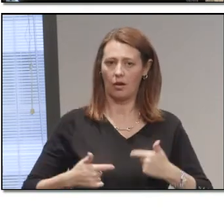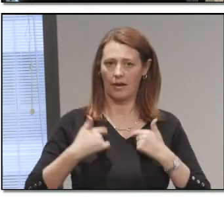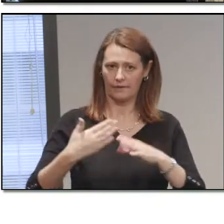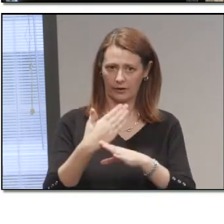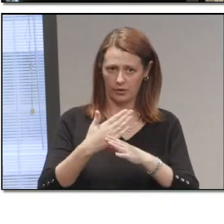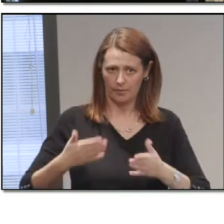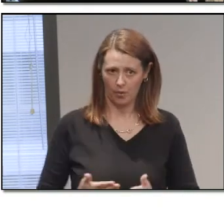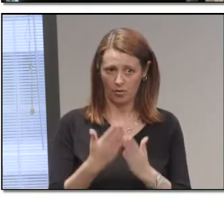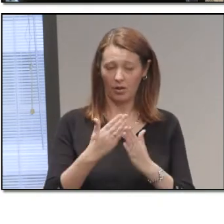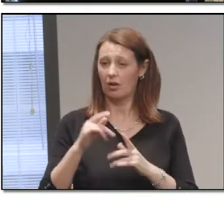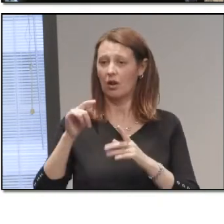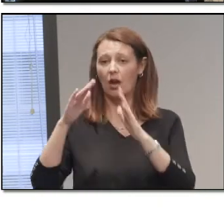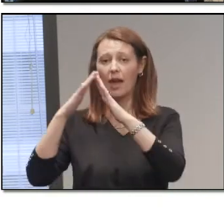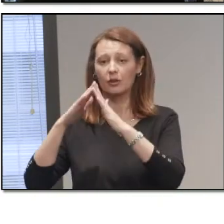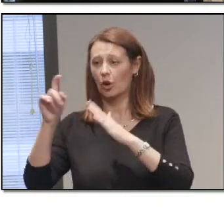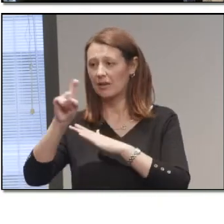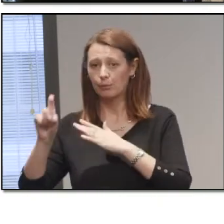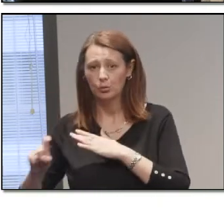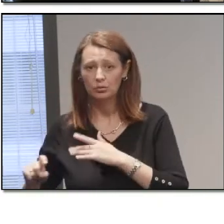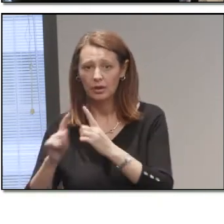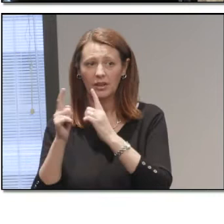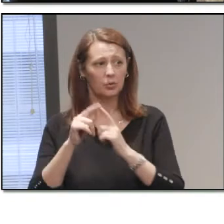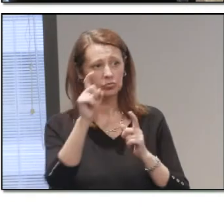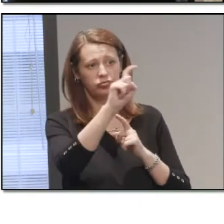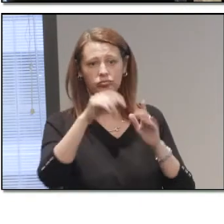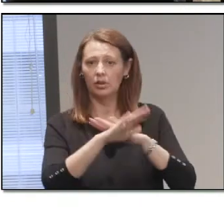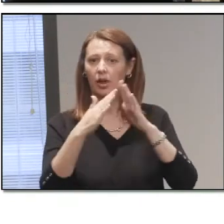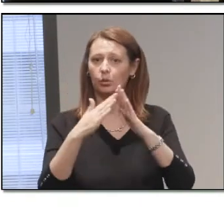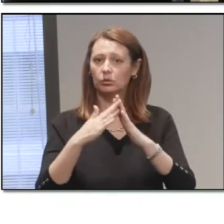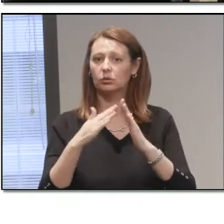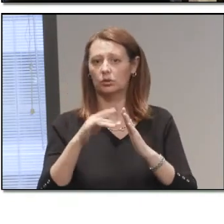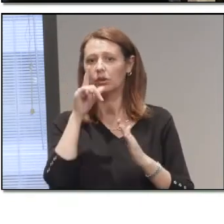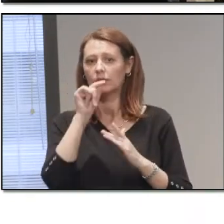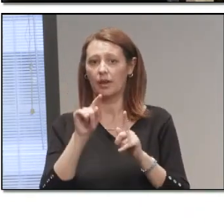household chemicals, those things we like to spray inside our house, there's genetics of course,